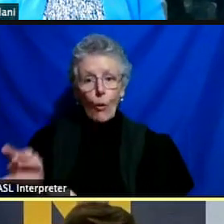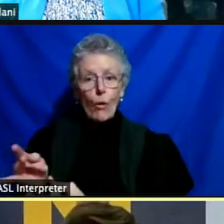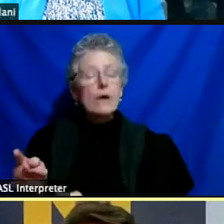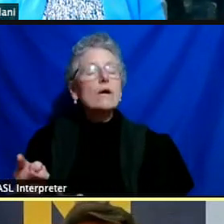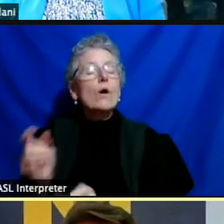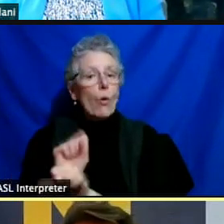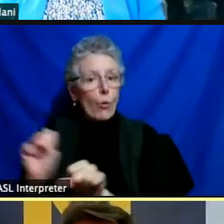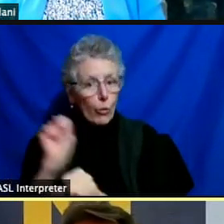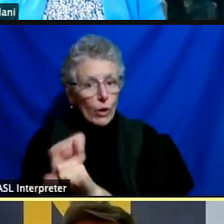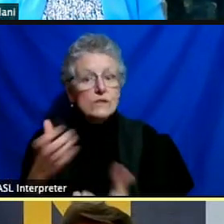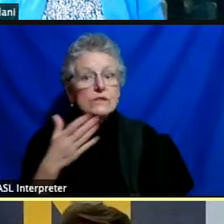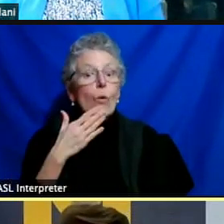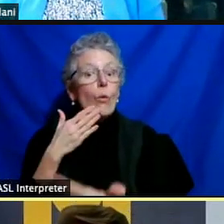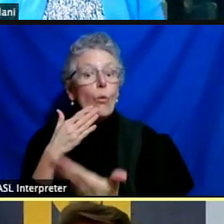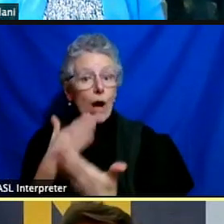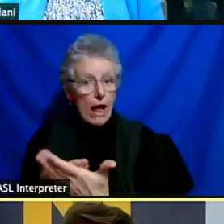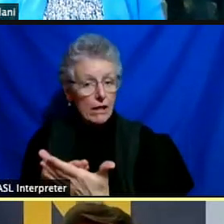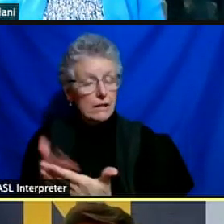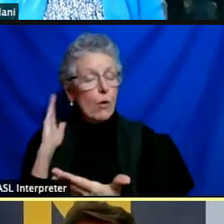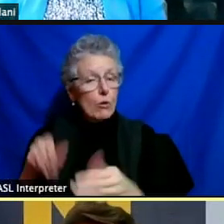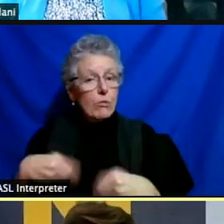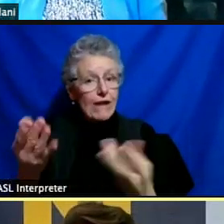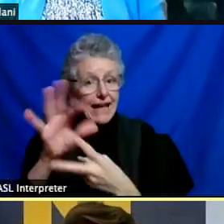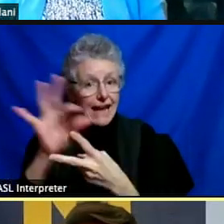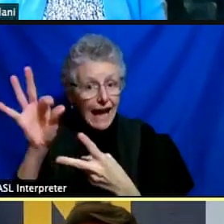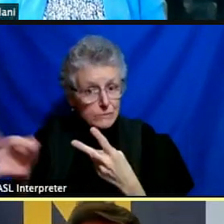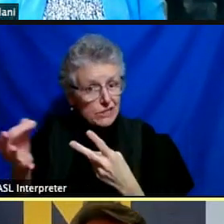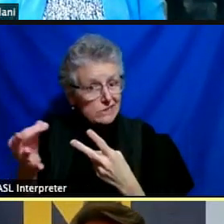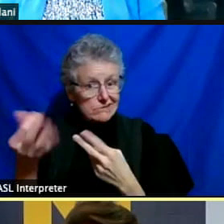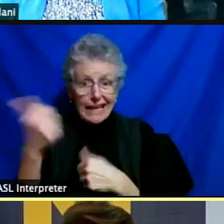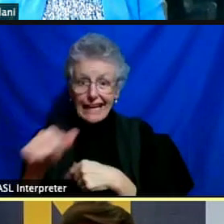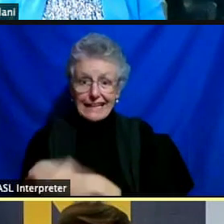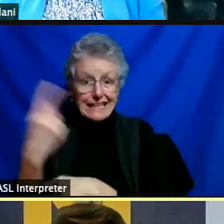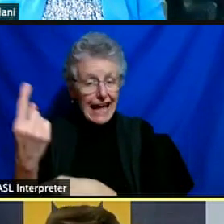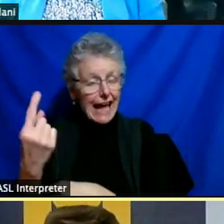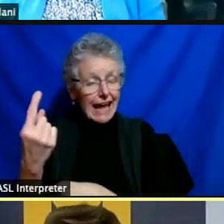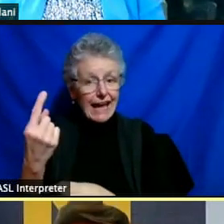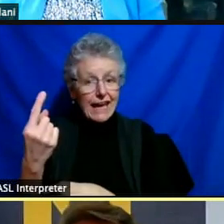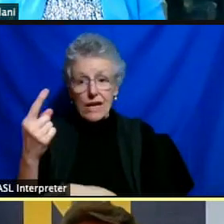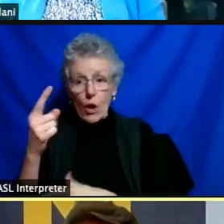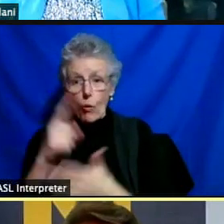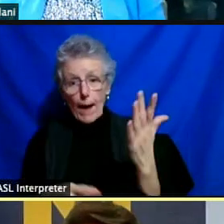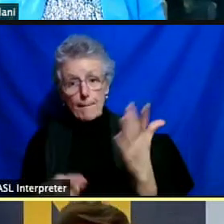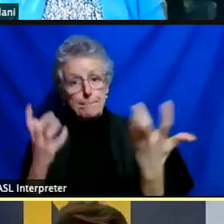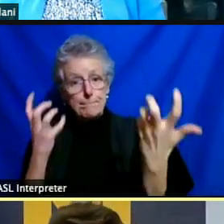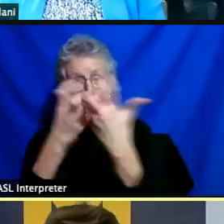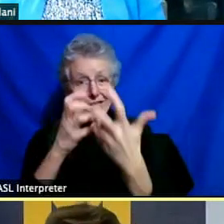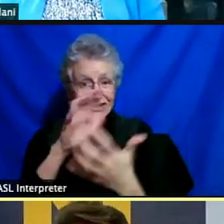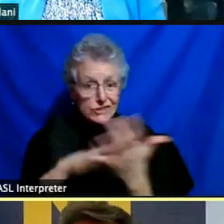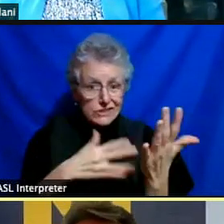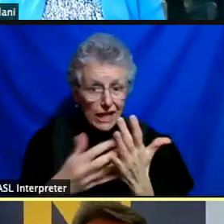and it will provide options on any given day that people... What works best for them, and then each of the sites